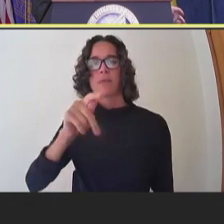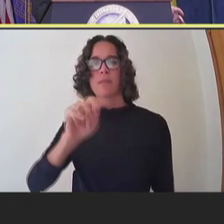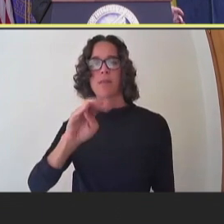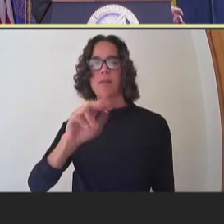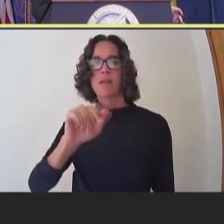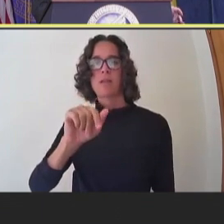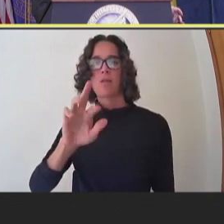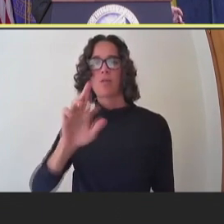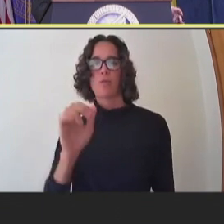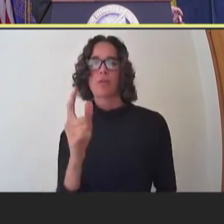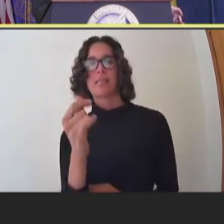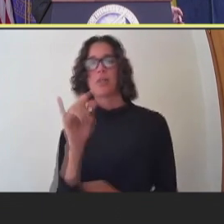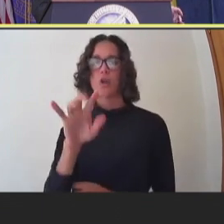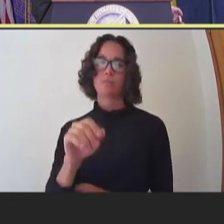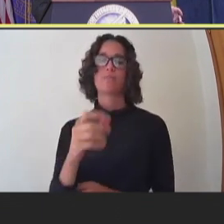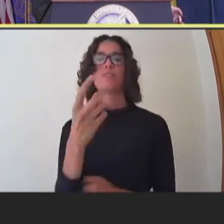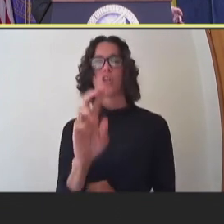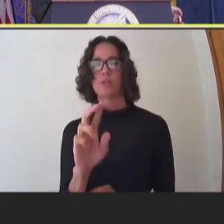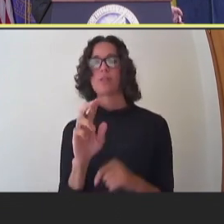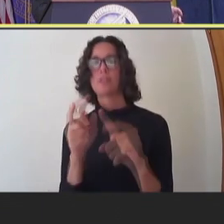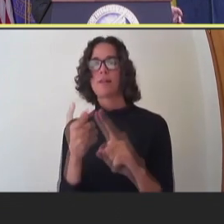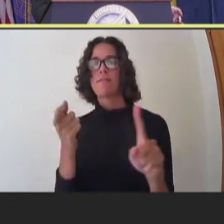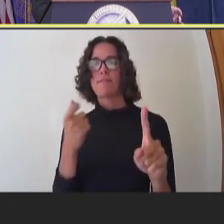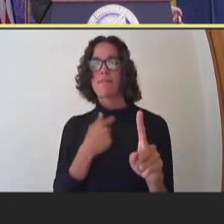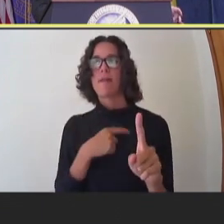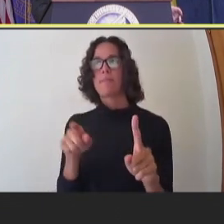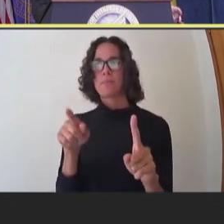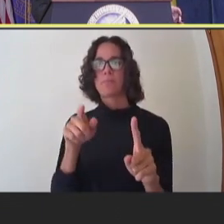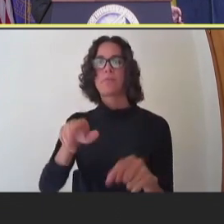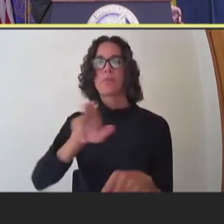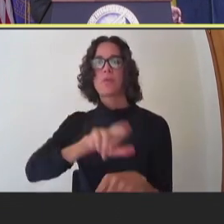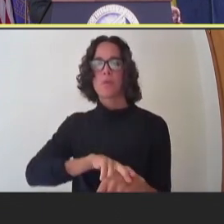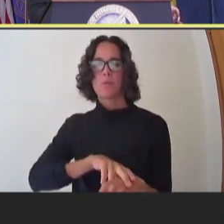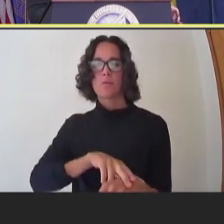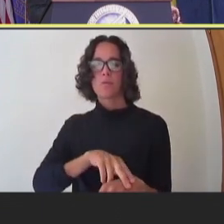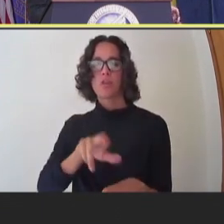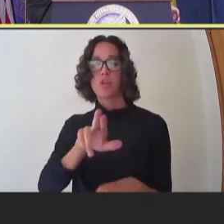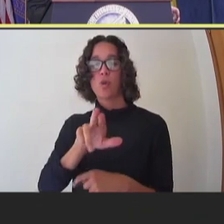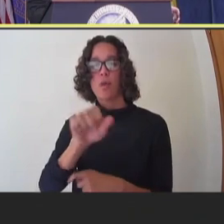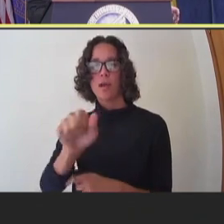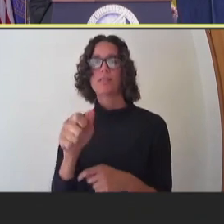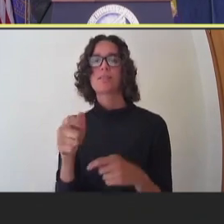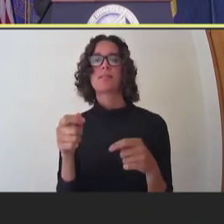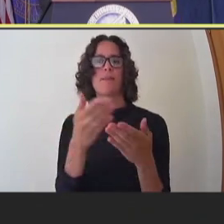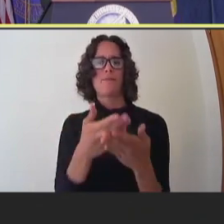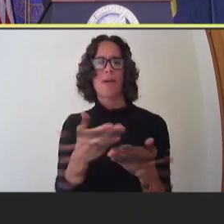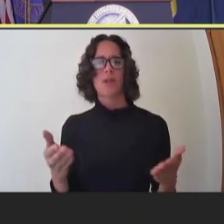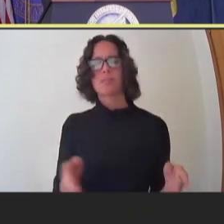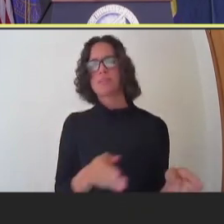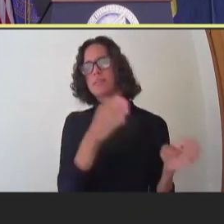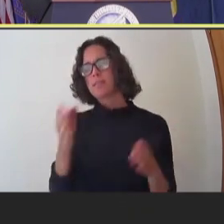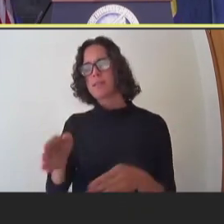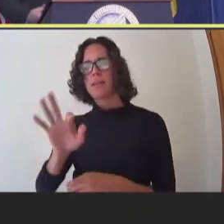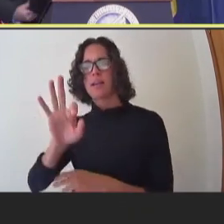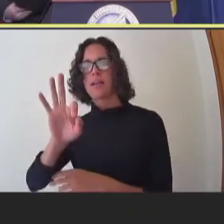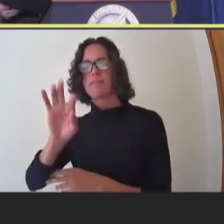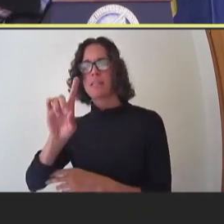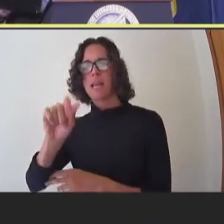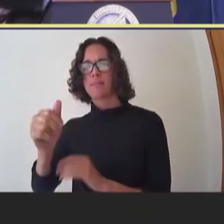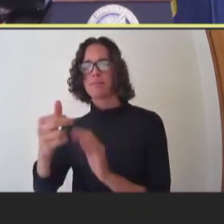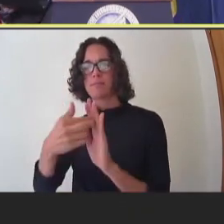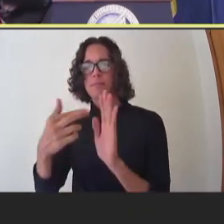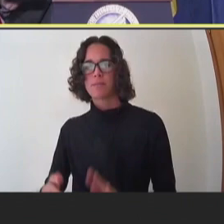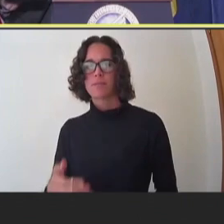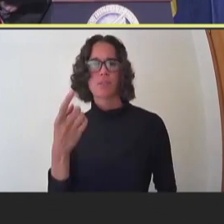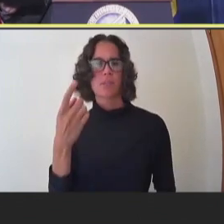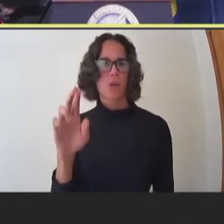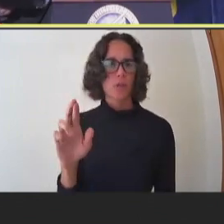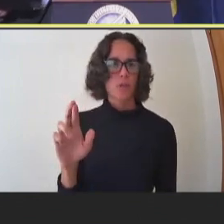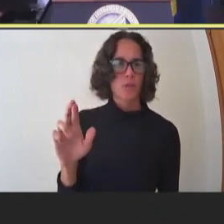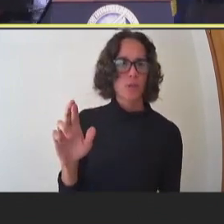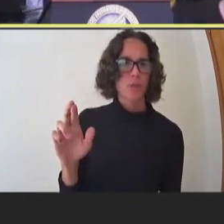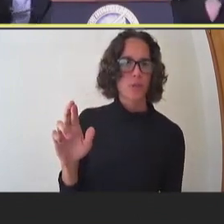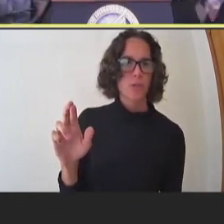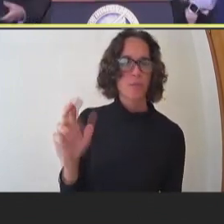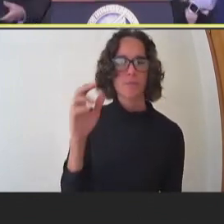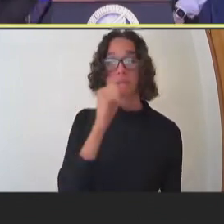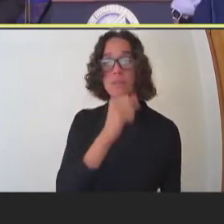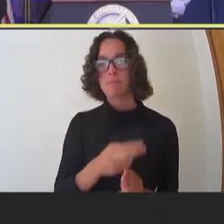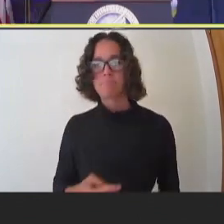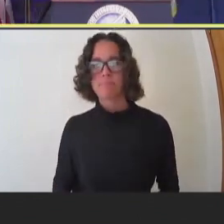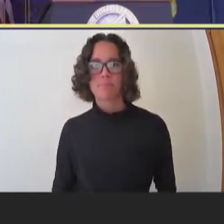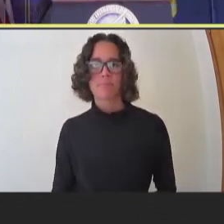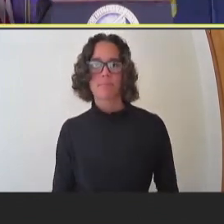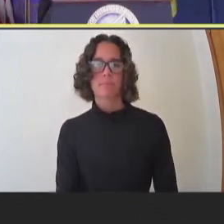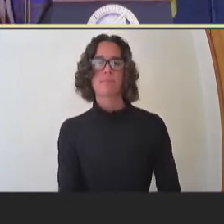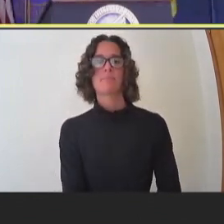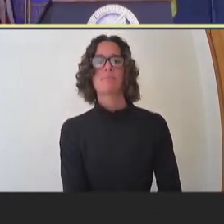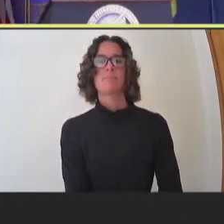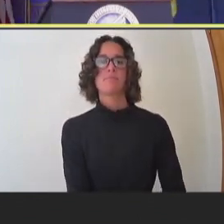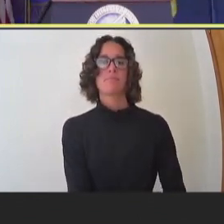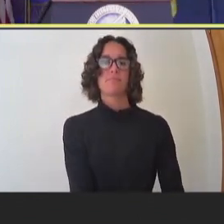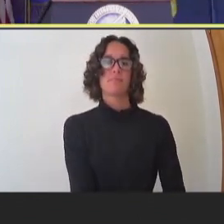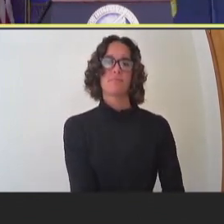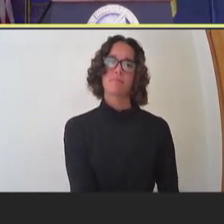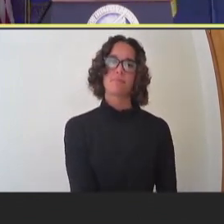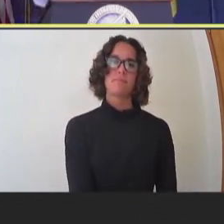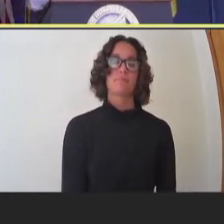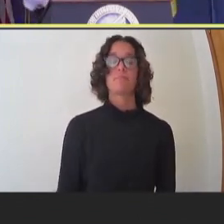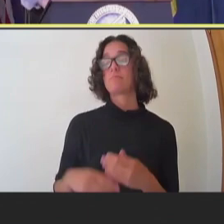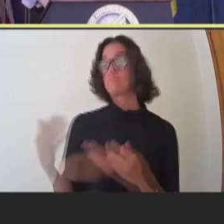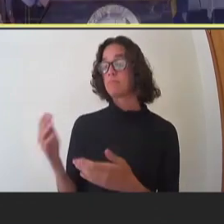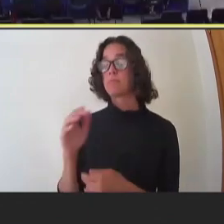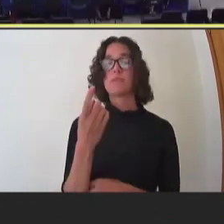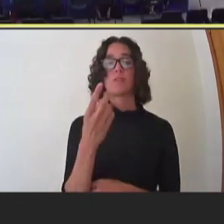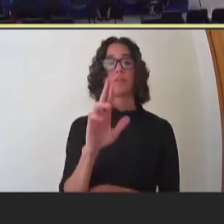Dr. Patricia Lloyd from the U.S. Food and Drug Administration. Dr. Asher, you have the floor.